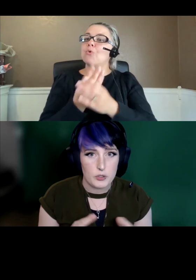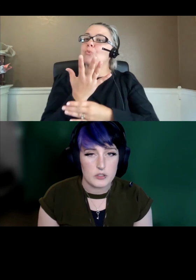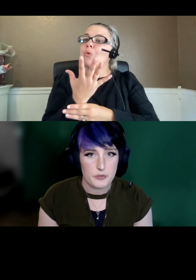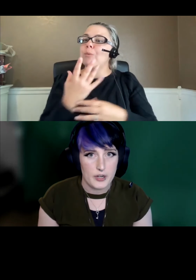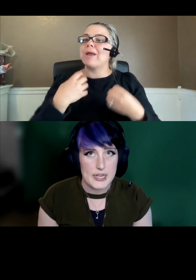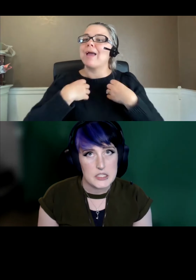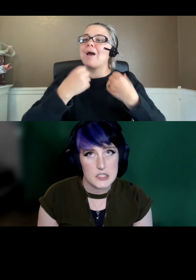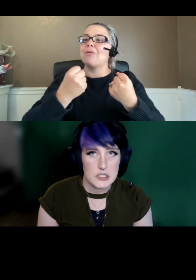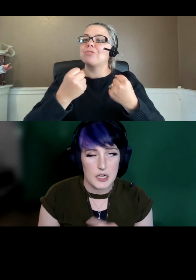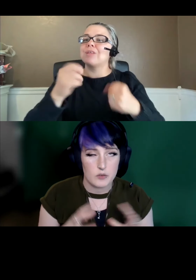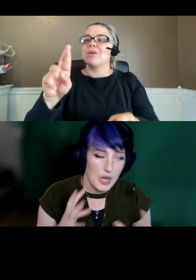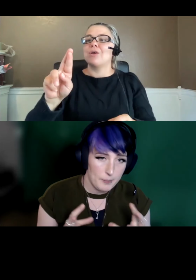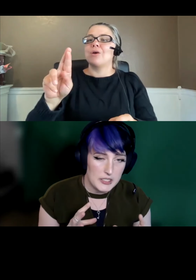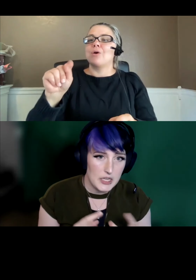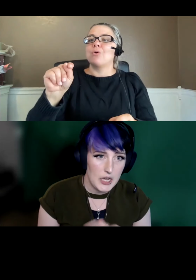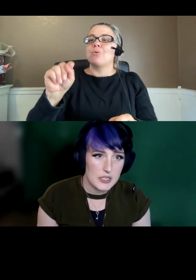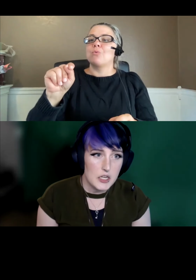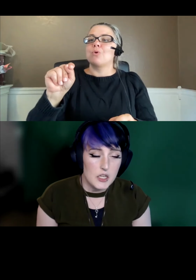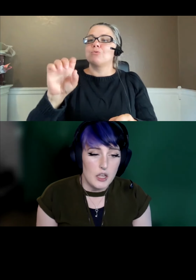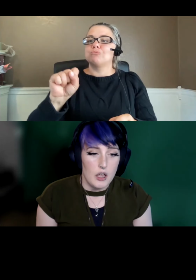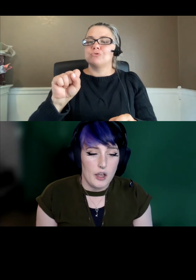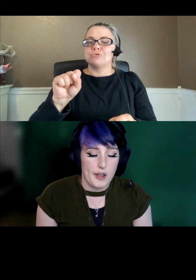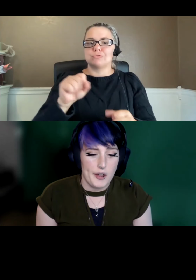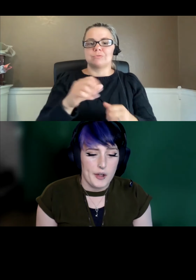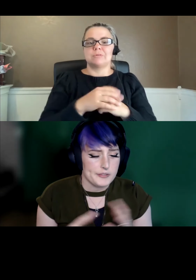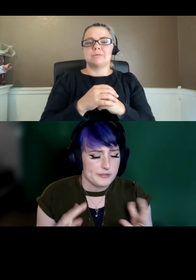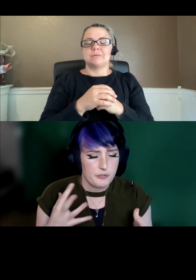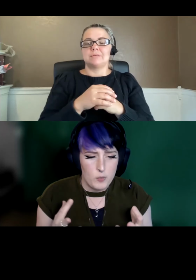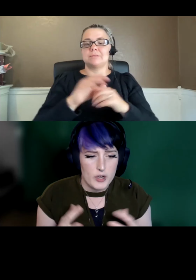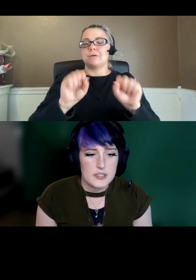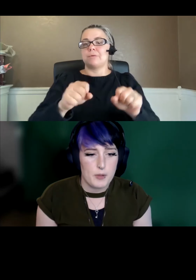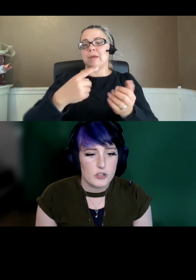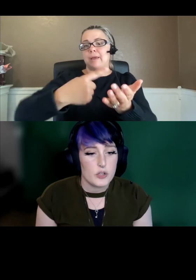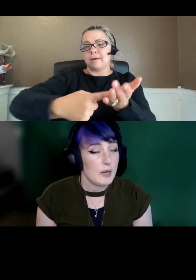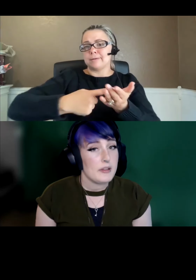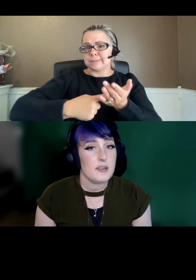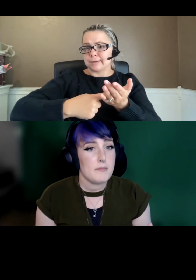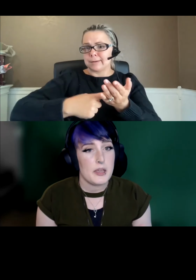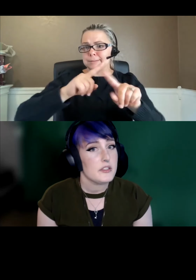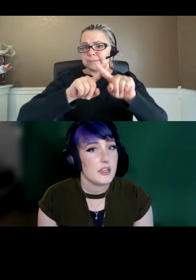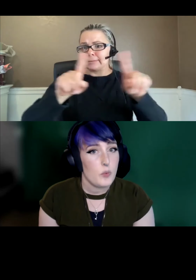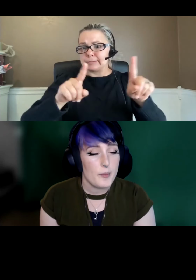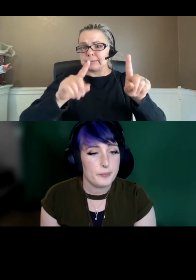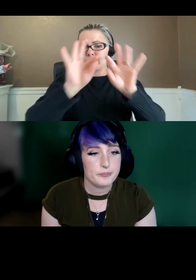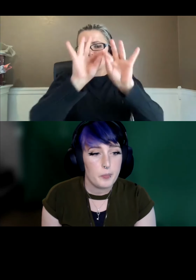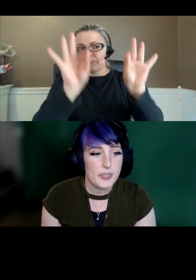couple different, you know, topics on frameworks, but also talk about some myths as well.